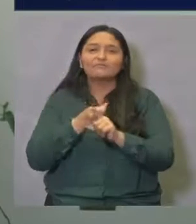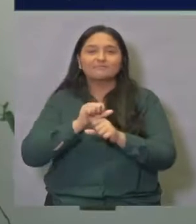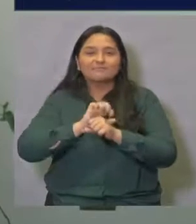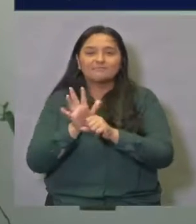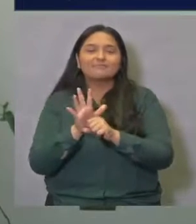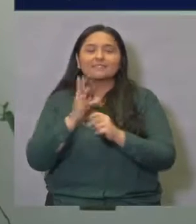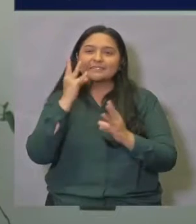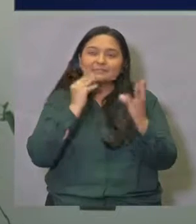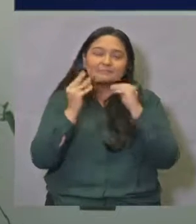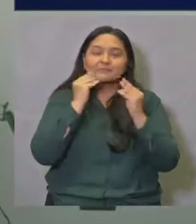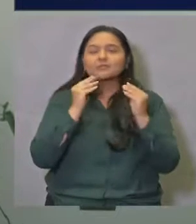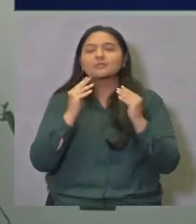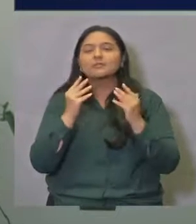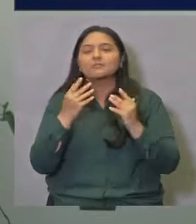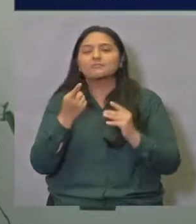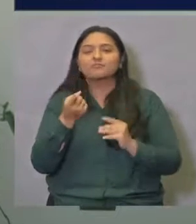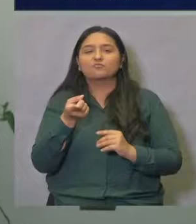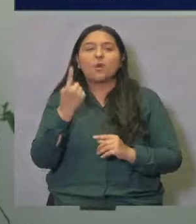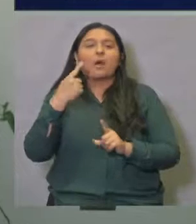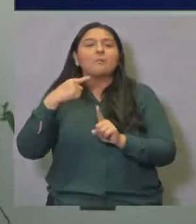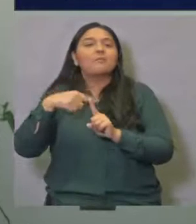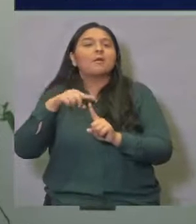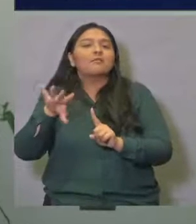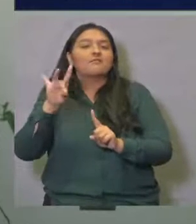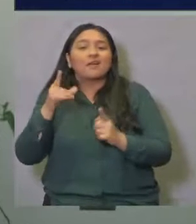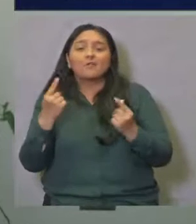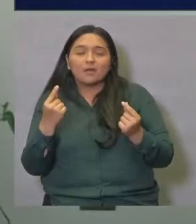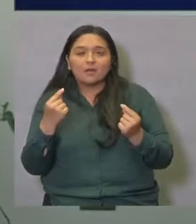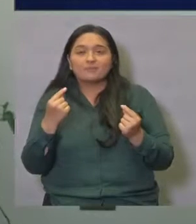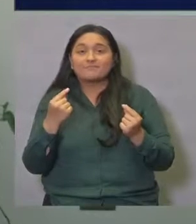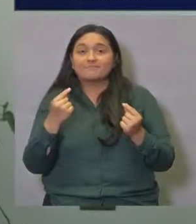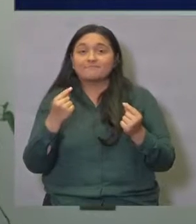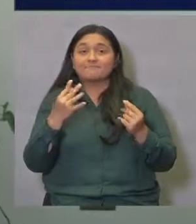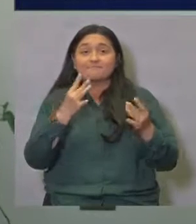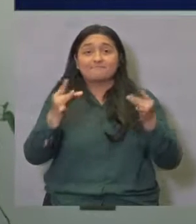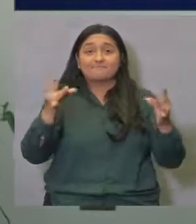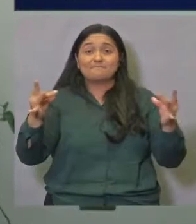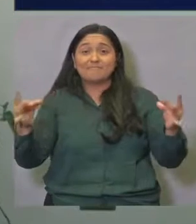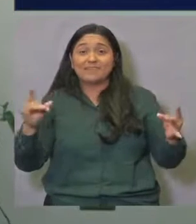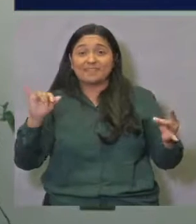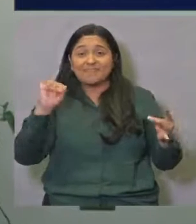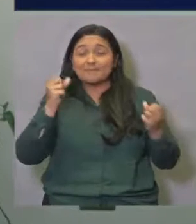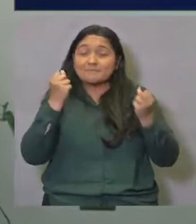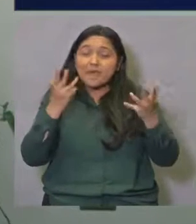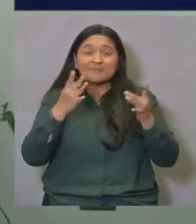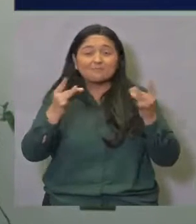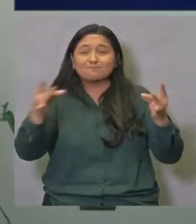THE HORRIFIC EXPERIENCES THAT WE WENT THROUGH DURING THE SURGE,